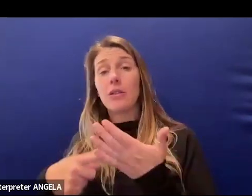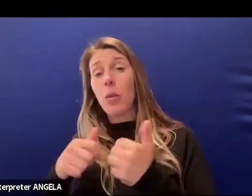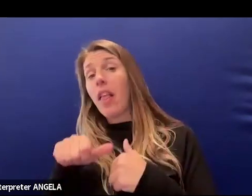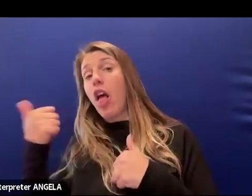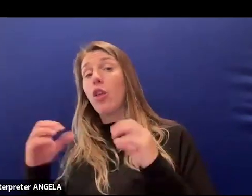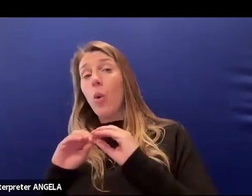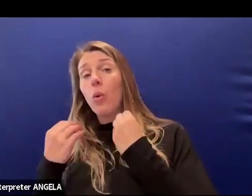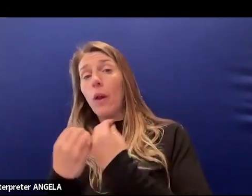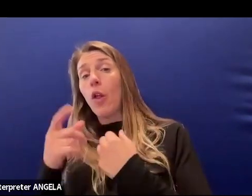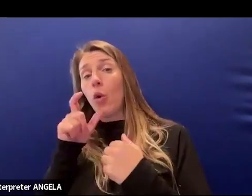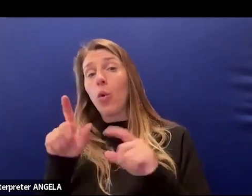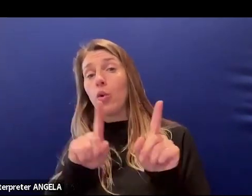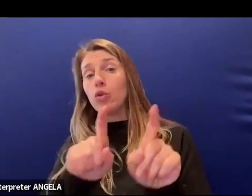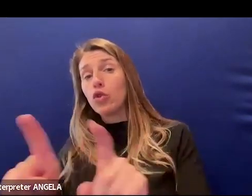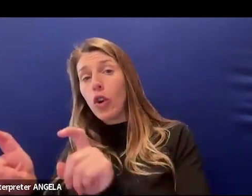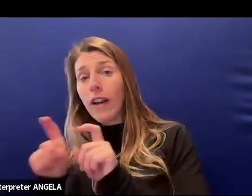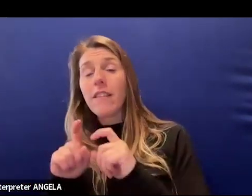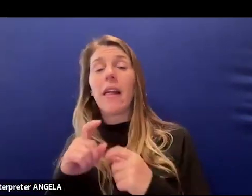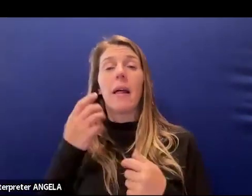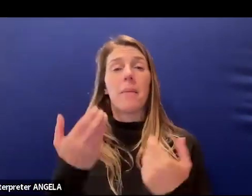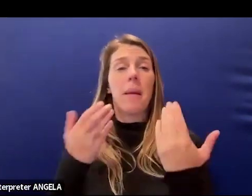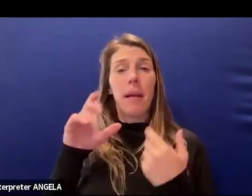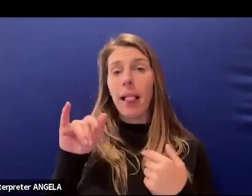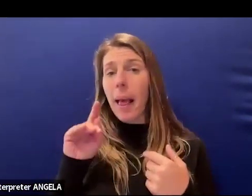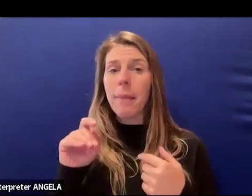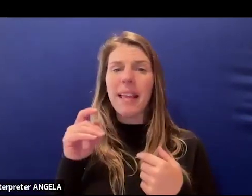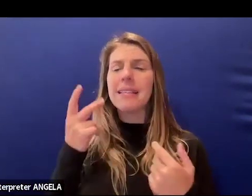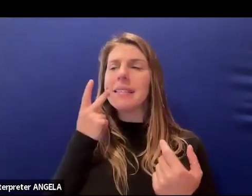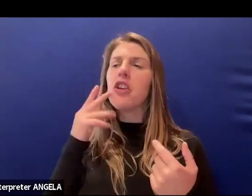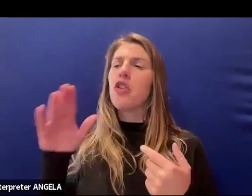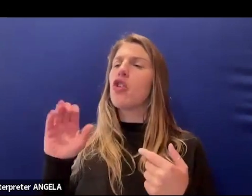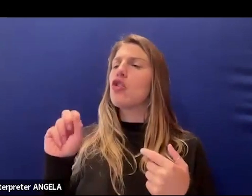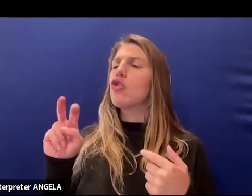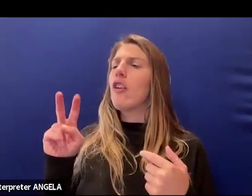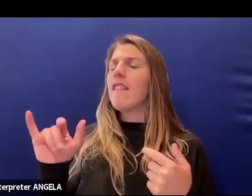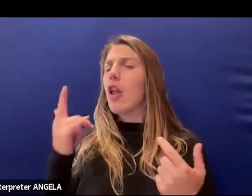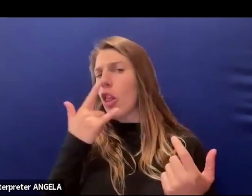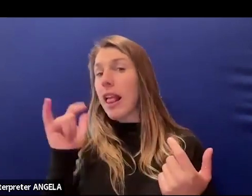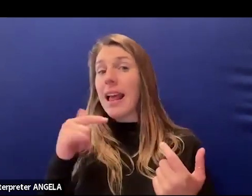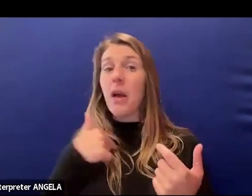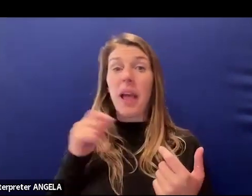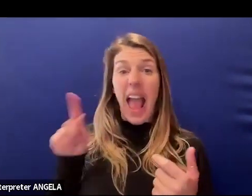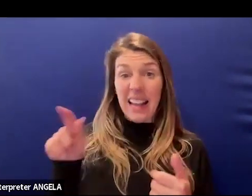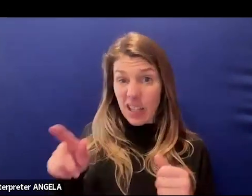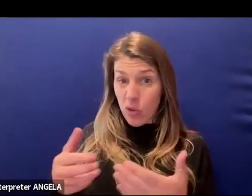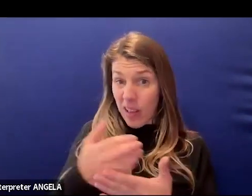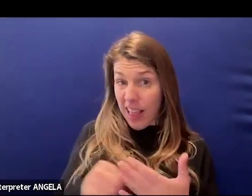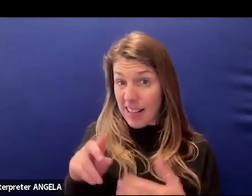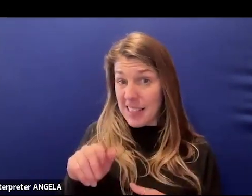other organizations who were maybe doing a survey, maybe a climate survey of their department, we would say, "Well, can you collect disability-related data?"